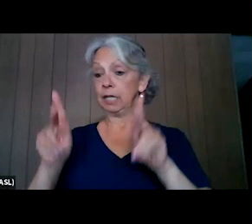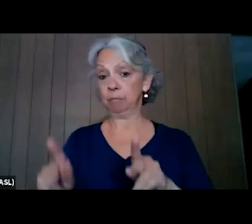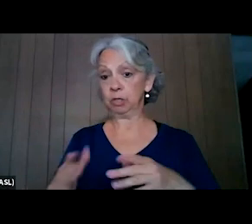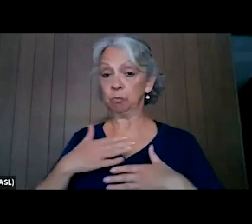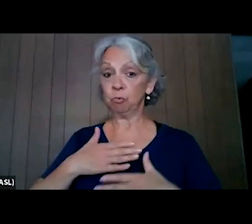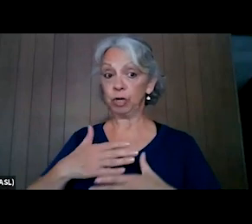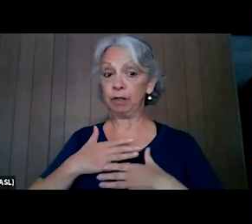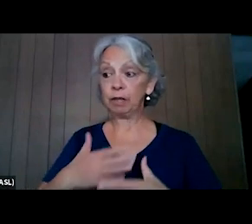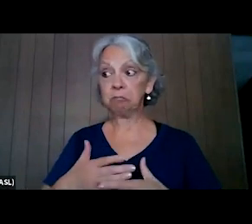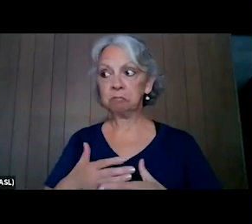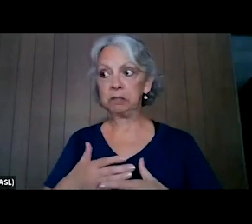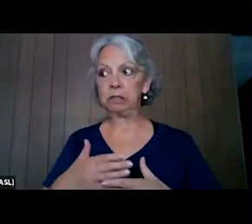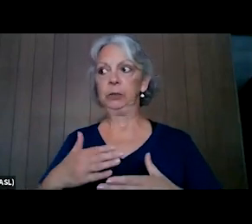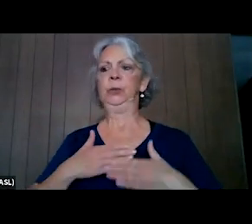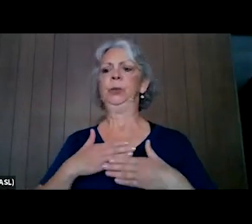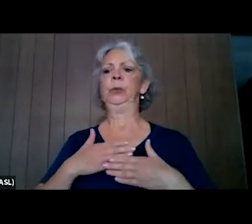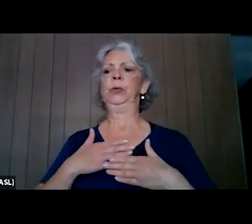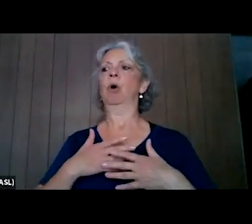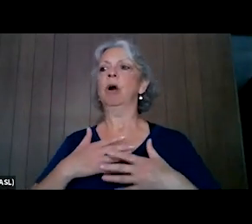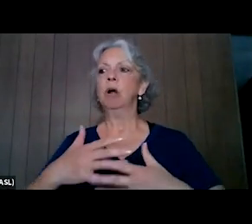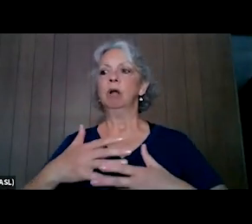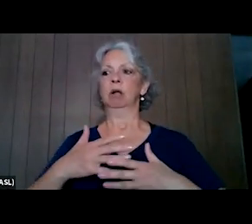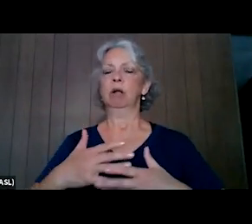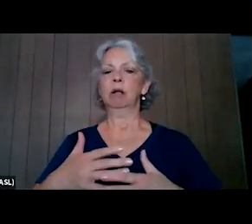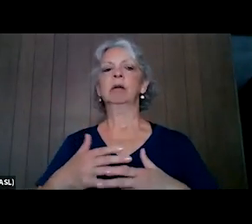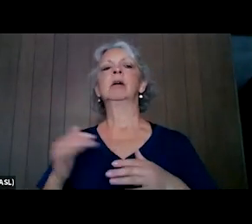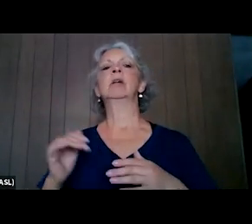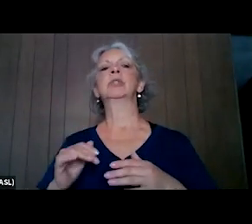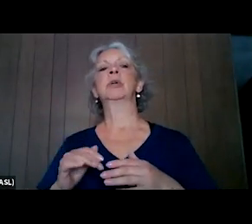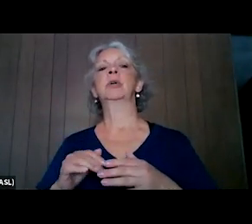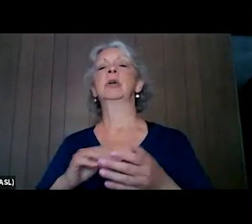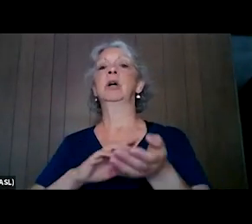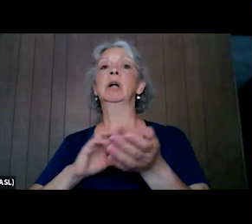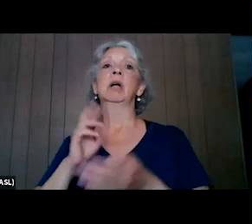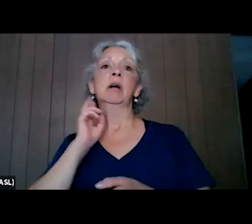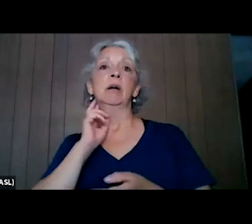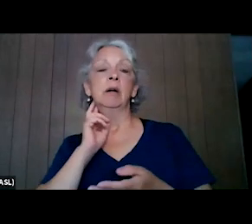how well are they breathing? We're also using a pulse ox checking their oxygen saturation level.